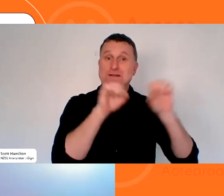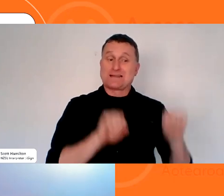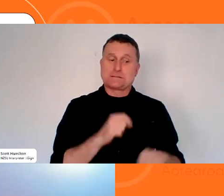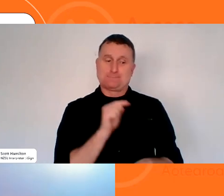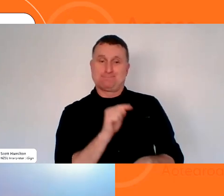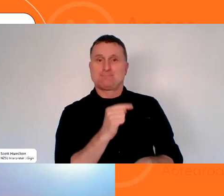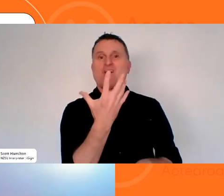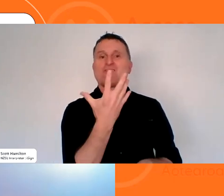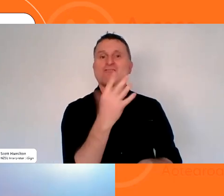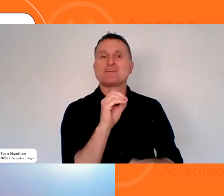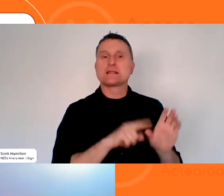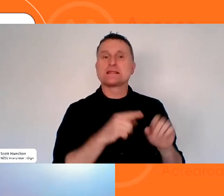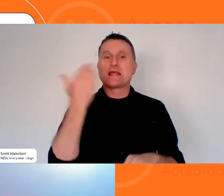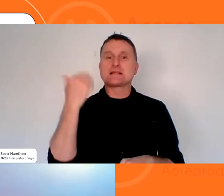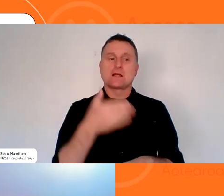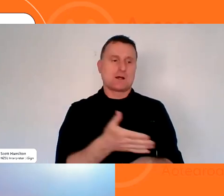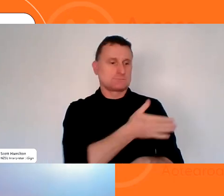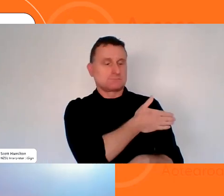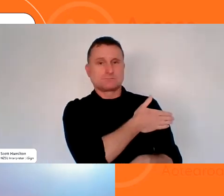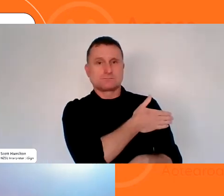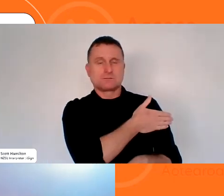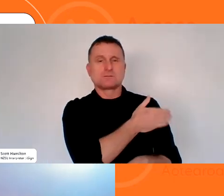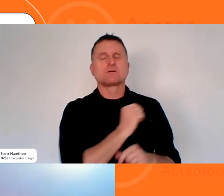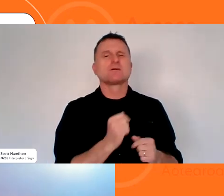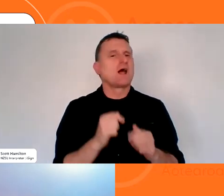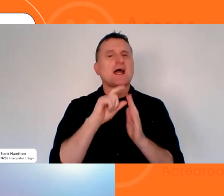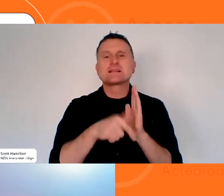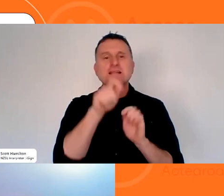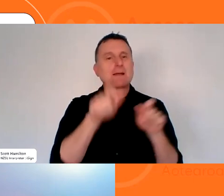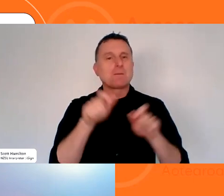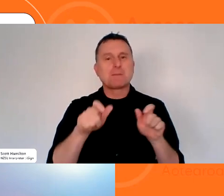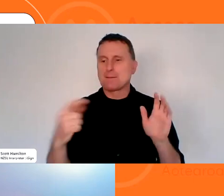when we didn't see disabled people in the system, in the education